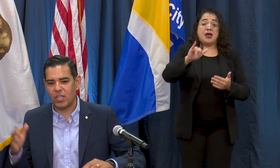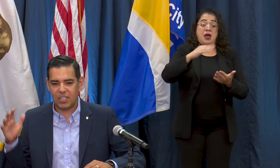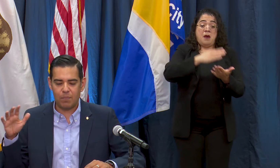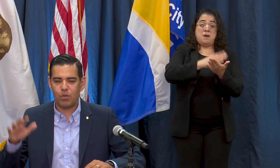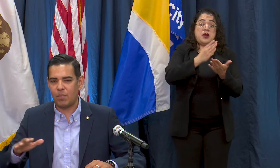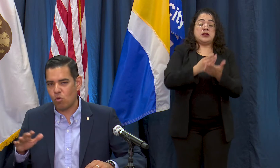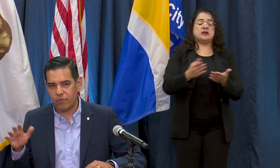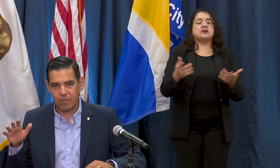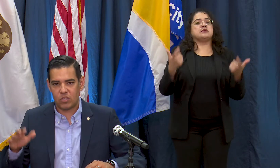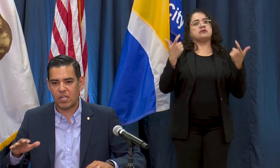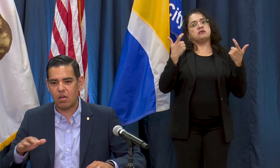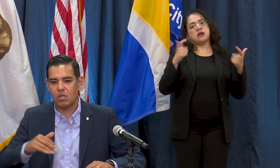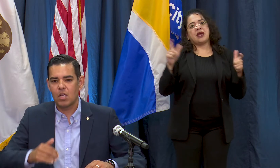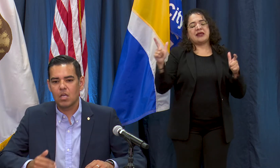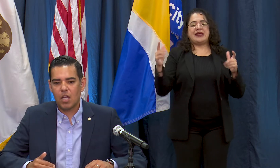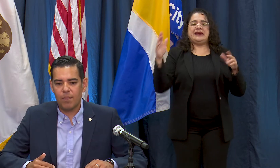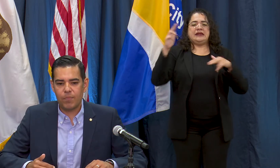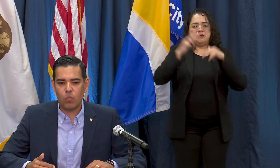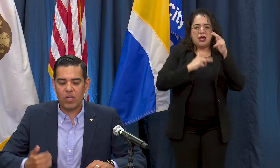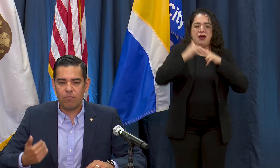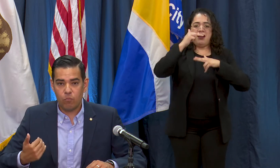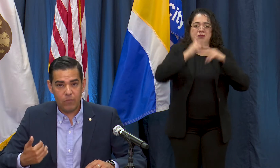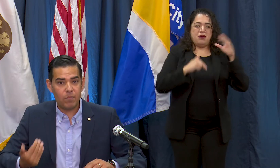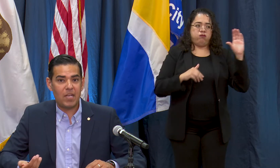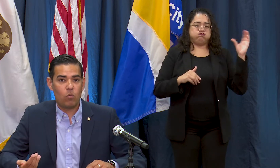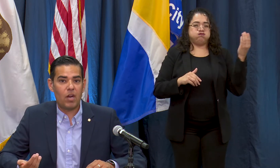they keep putting more information out but we've been made aware